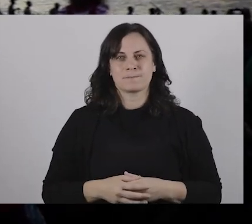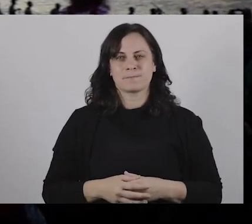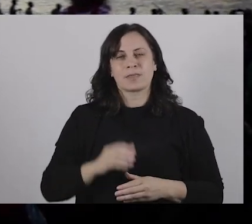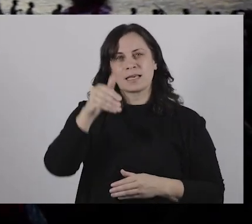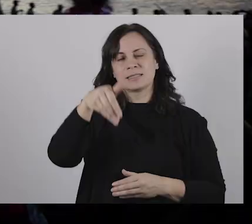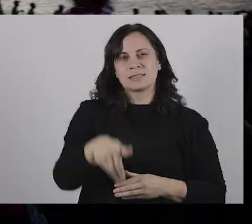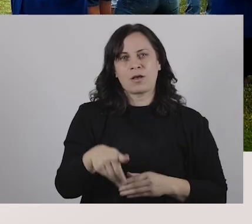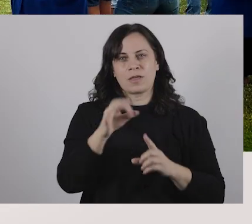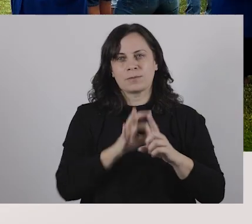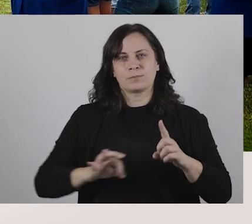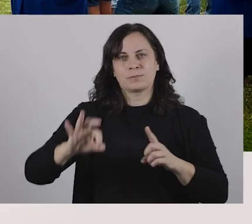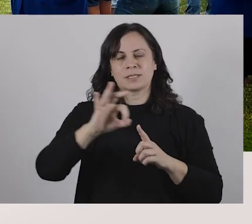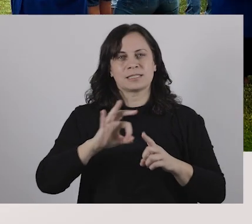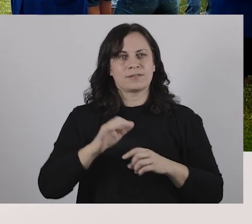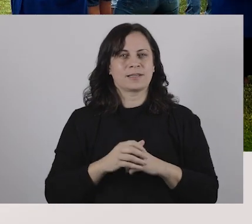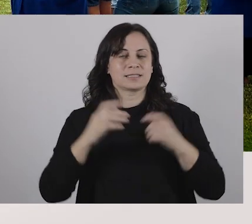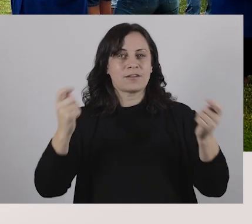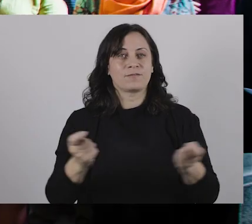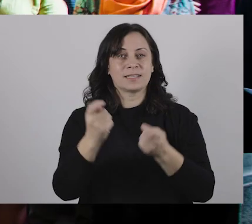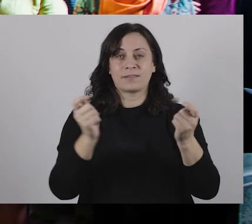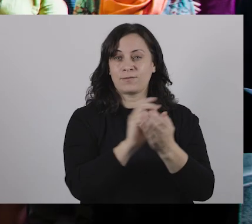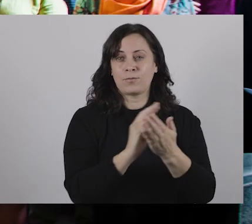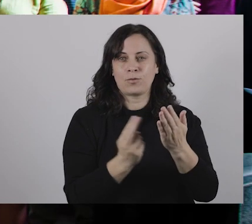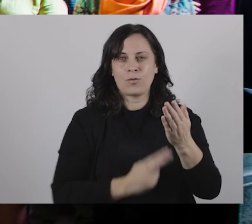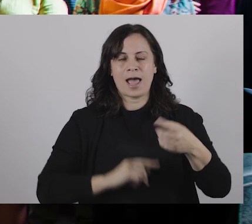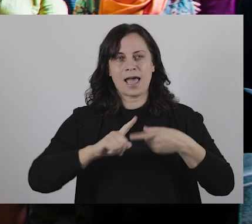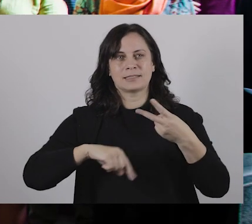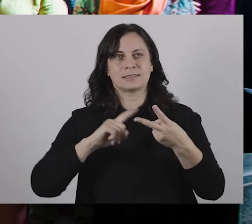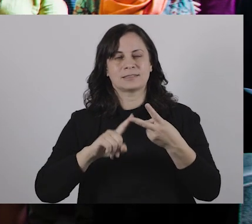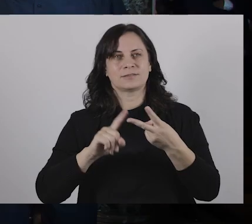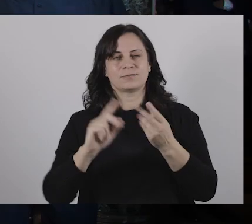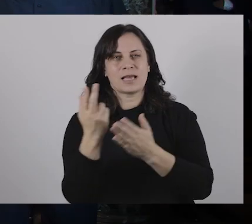to the South Pacific Festival of Arts, Venice Biennale...